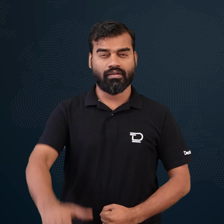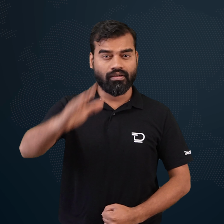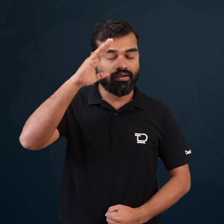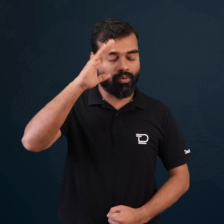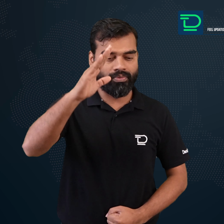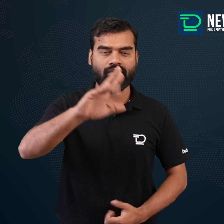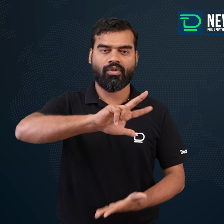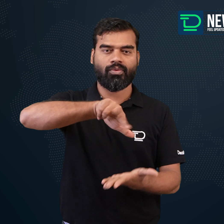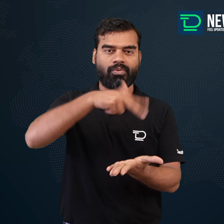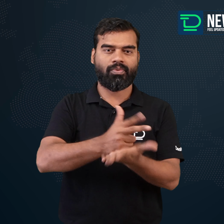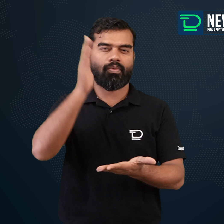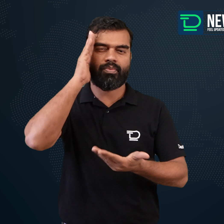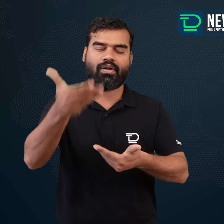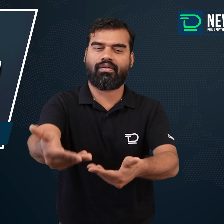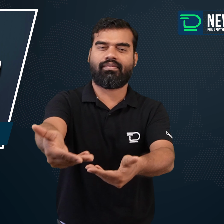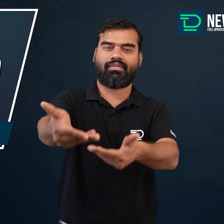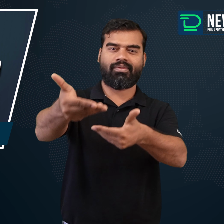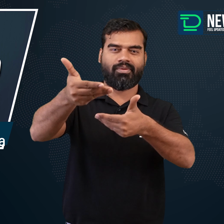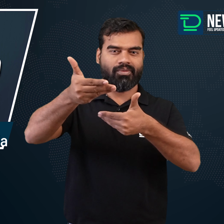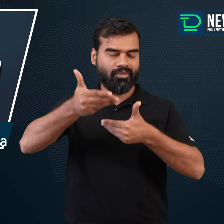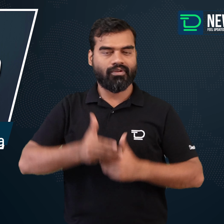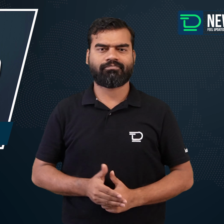Hi, welcome to Deaf Talks news,